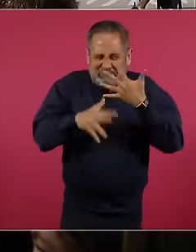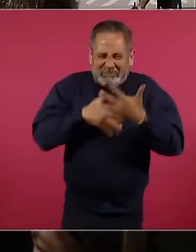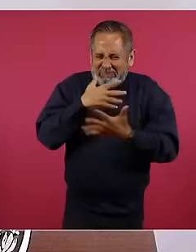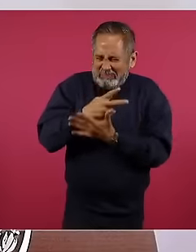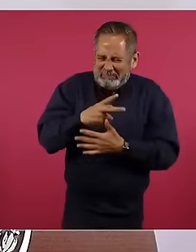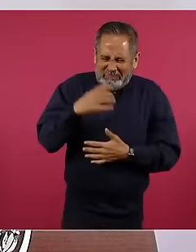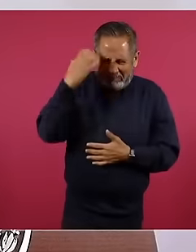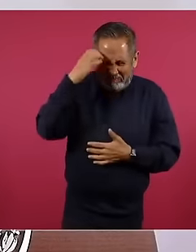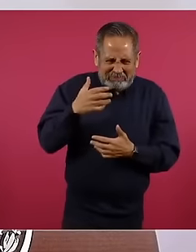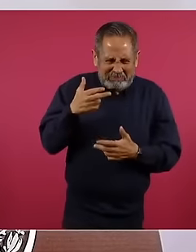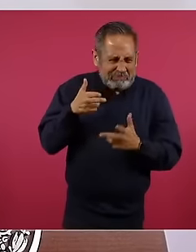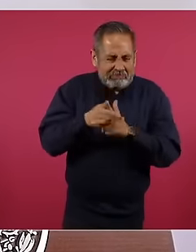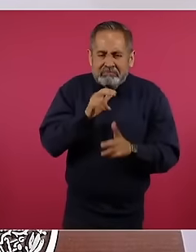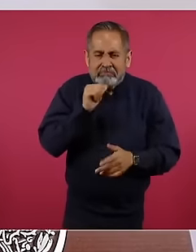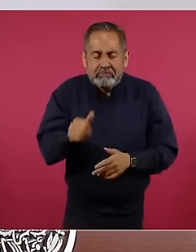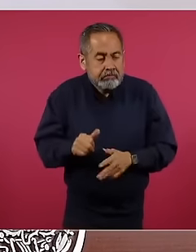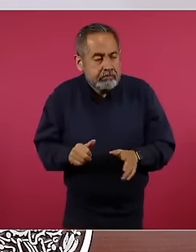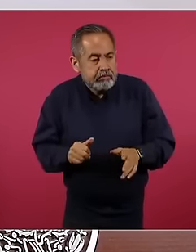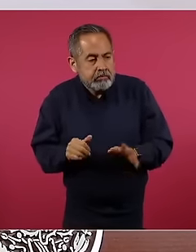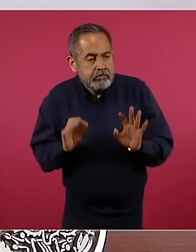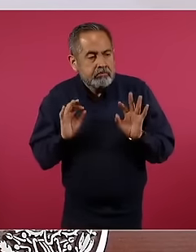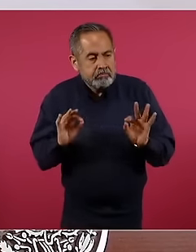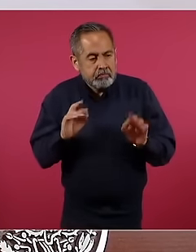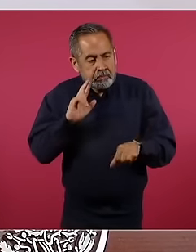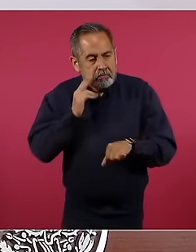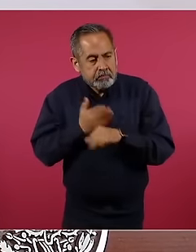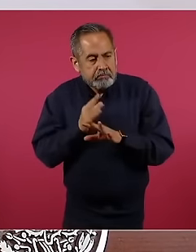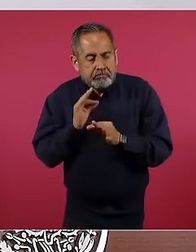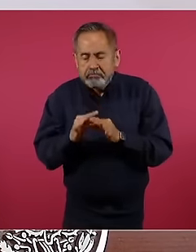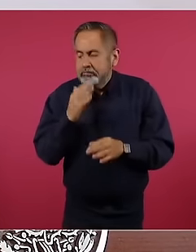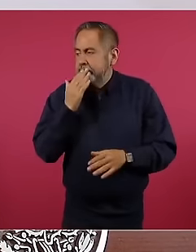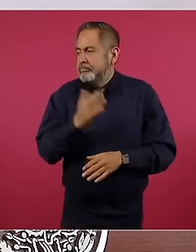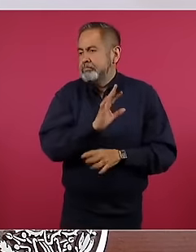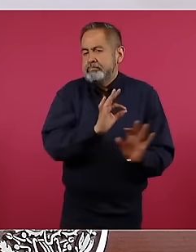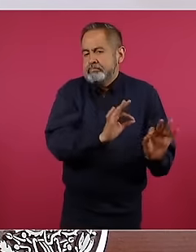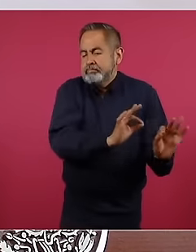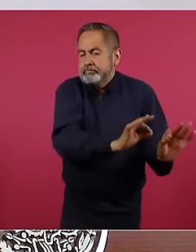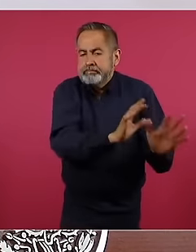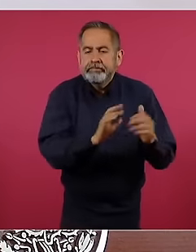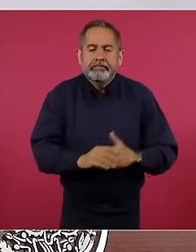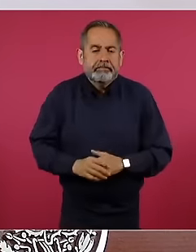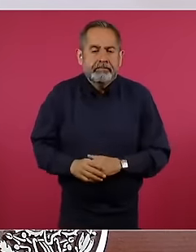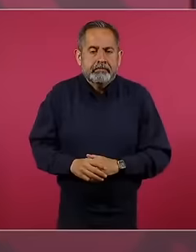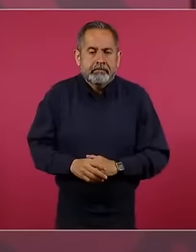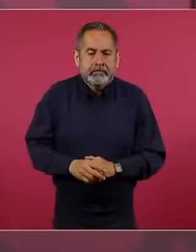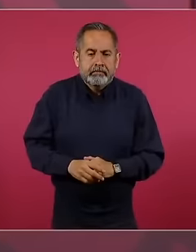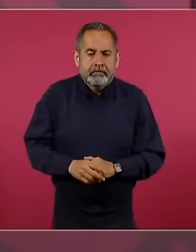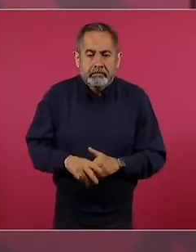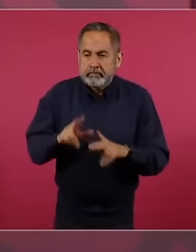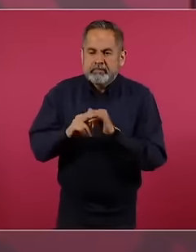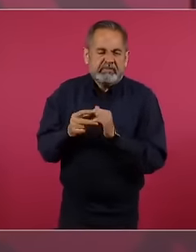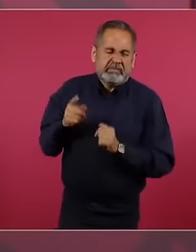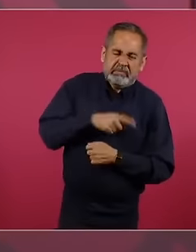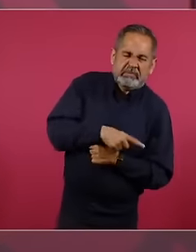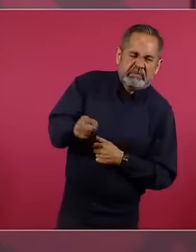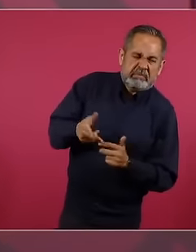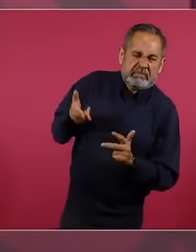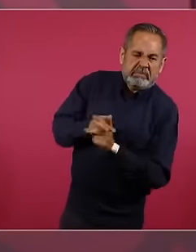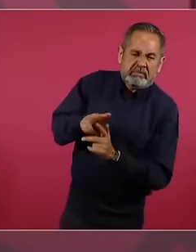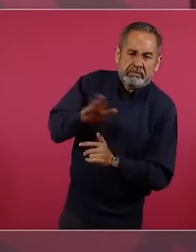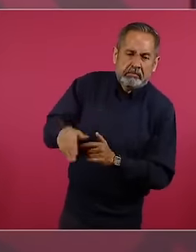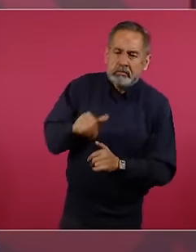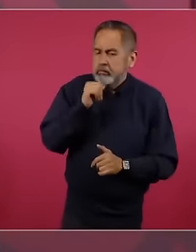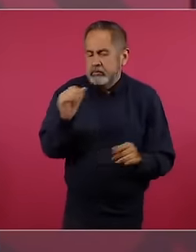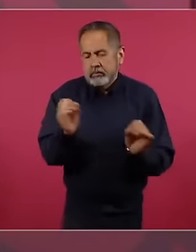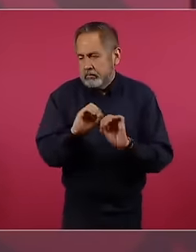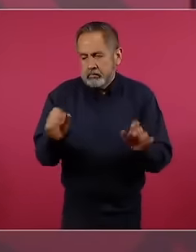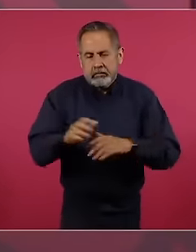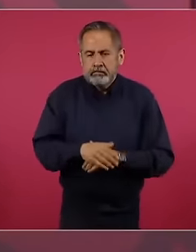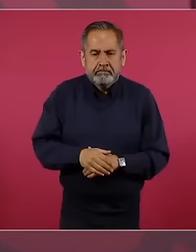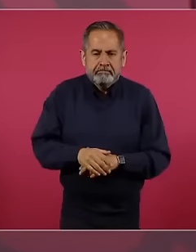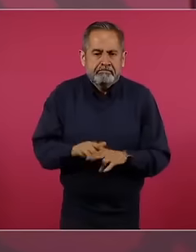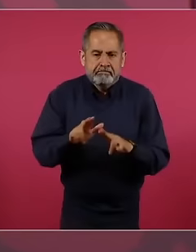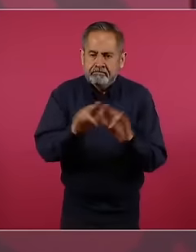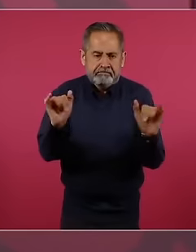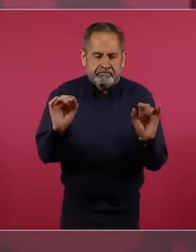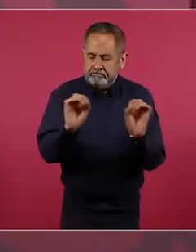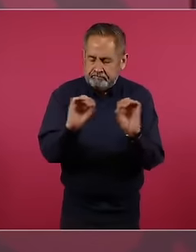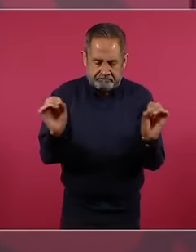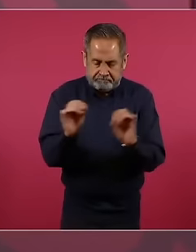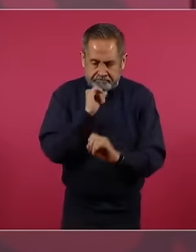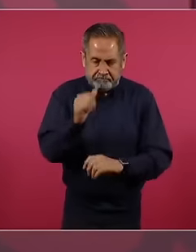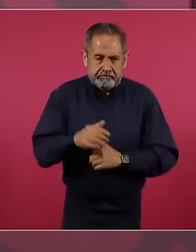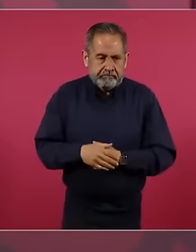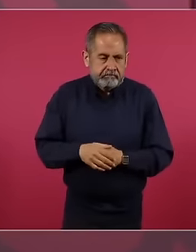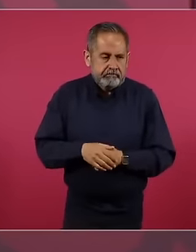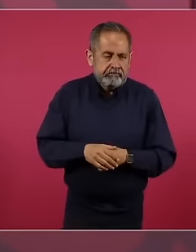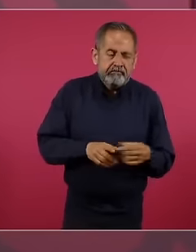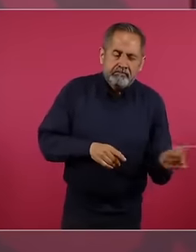responsibly, no one has opted for